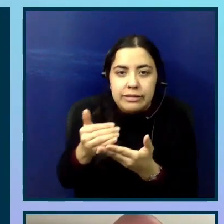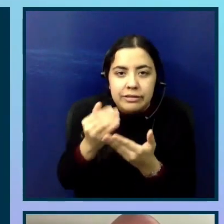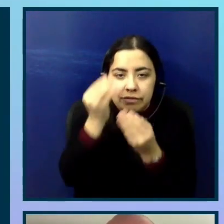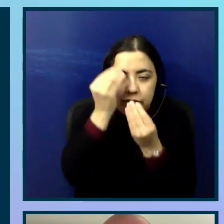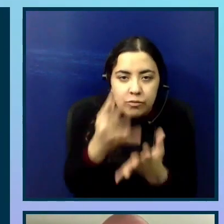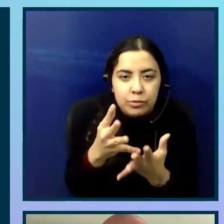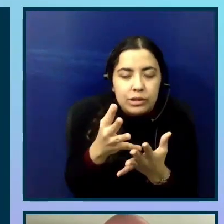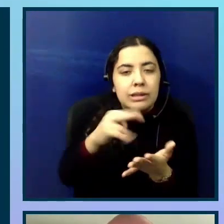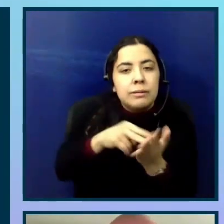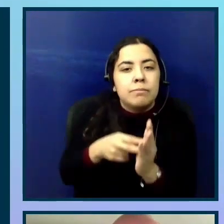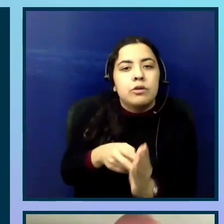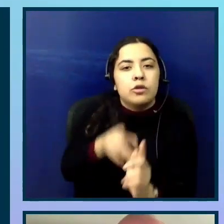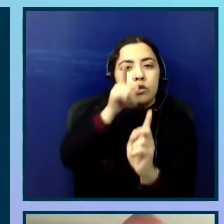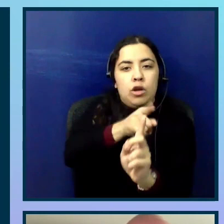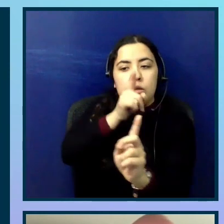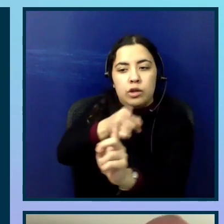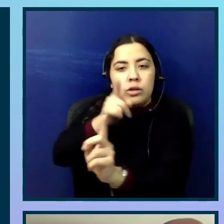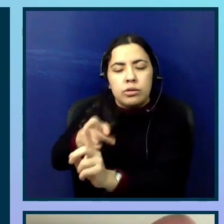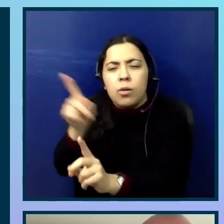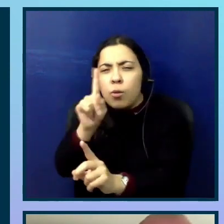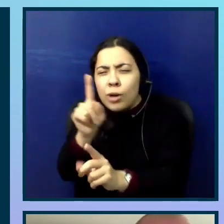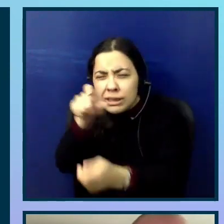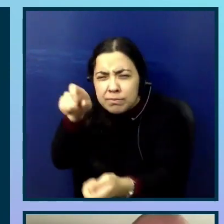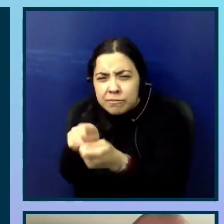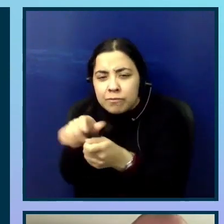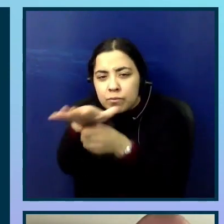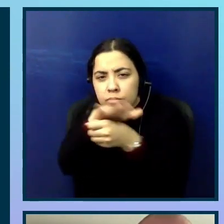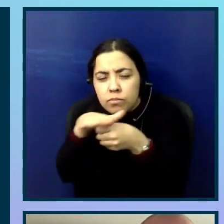you should look for the needles. And there's the added problem is that,